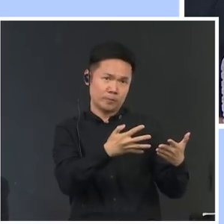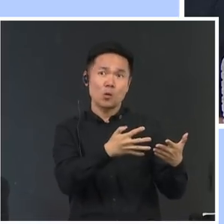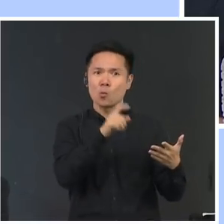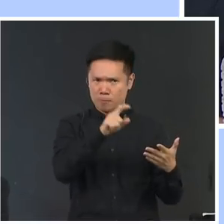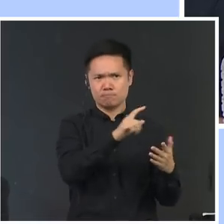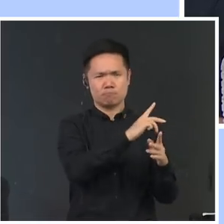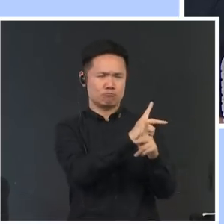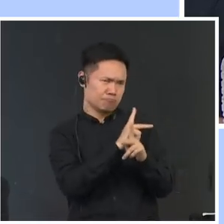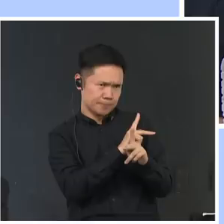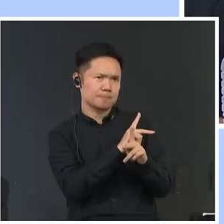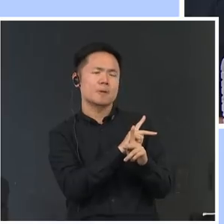We protect it, sign language, and we handed the baton as well.